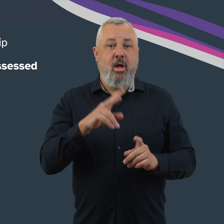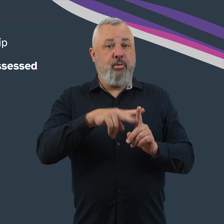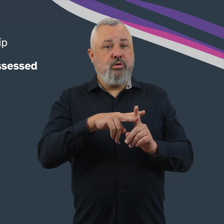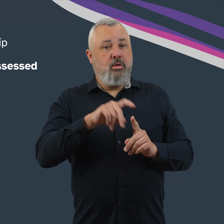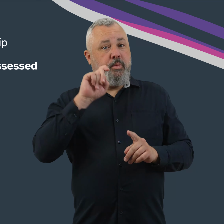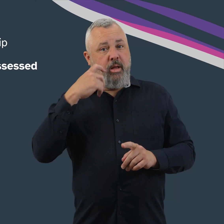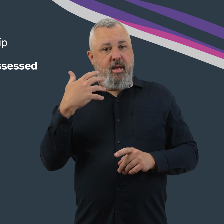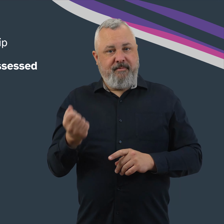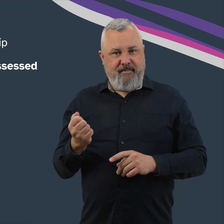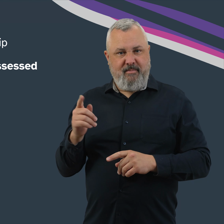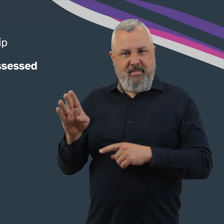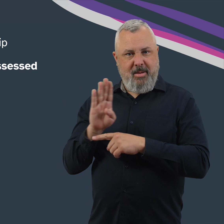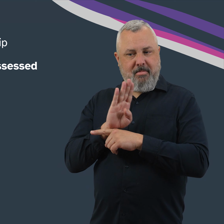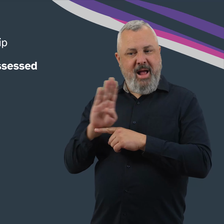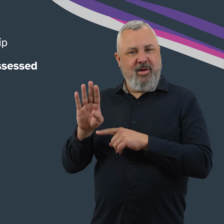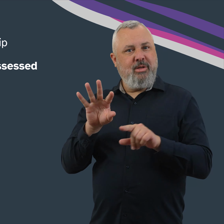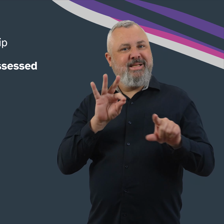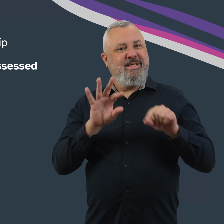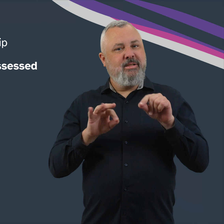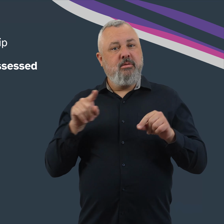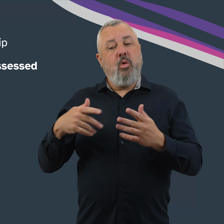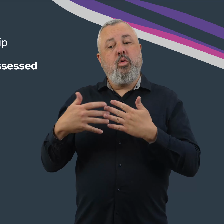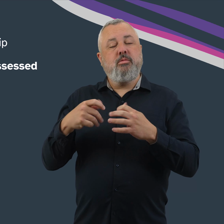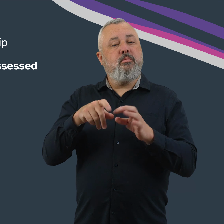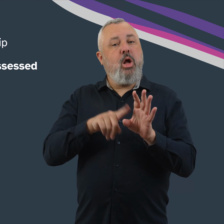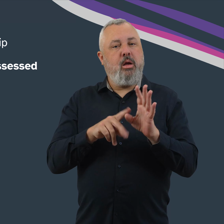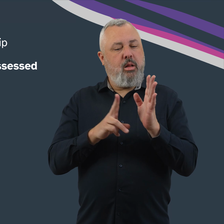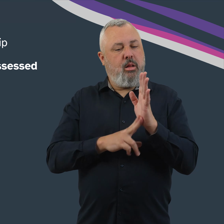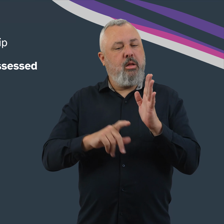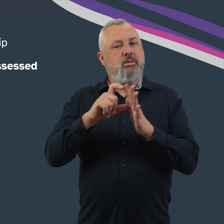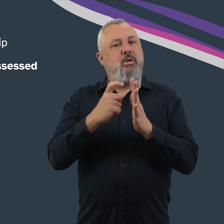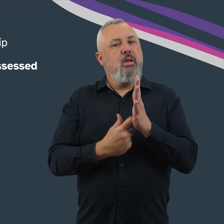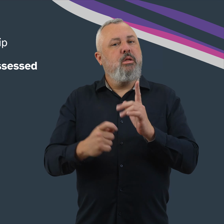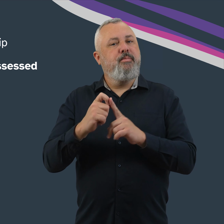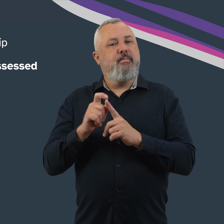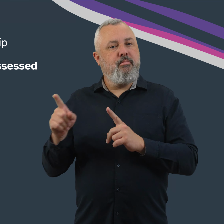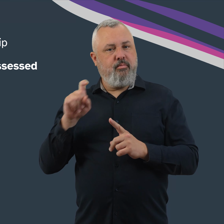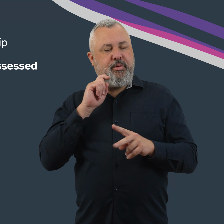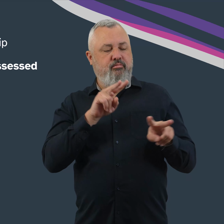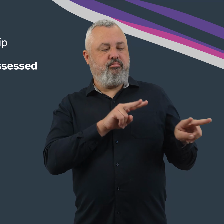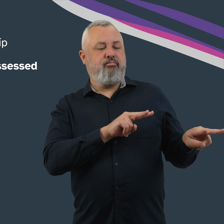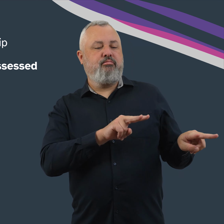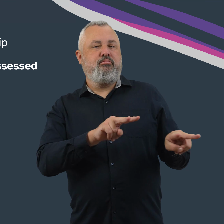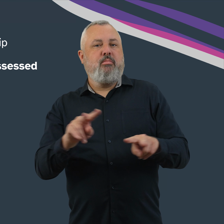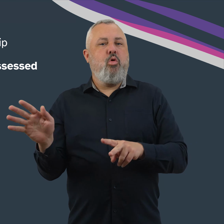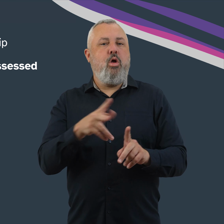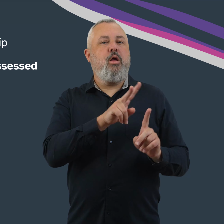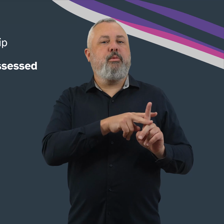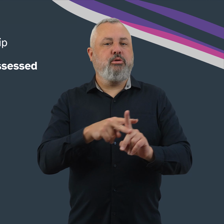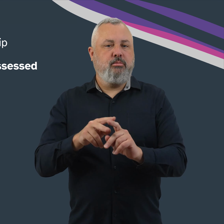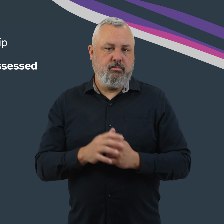Applications will be assessed by a selection panel convened by the NDRP.